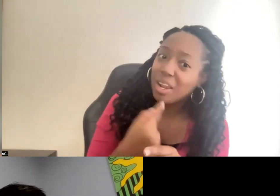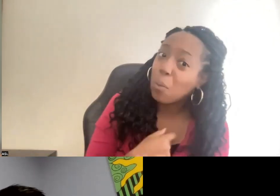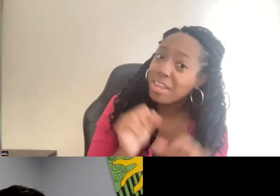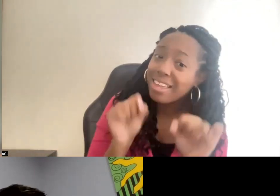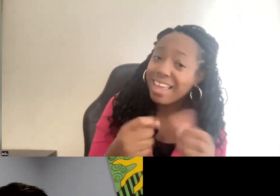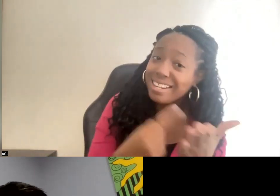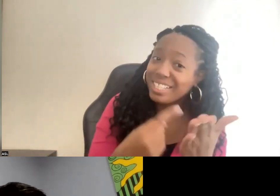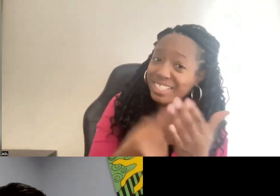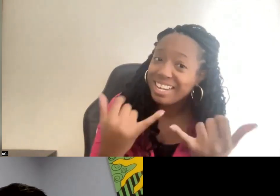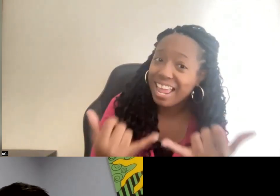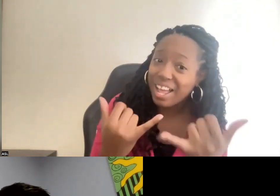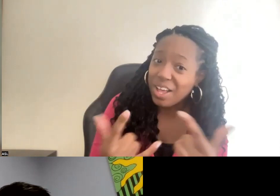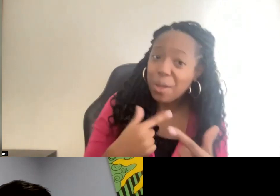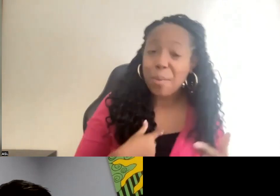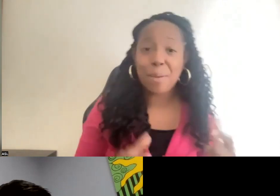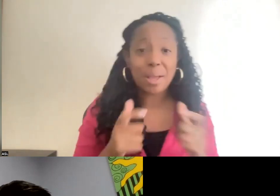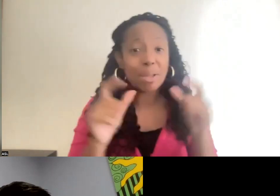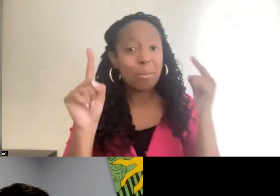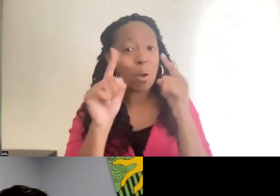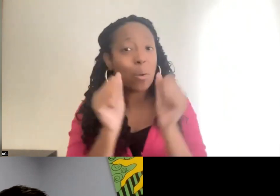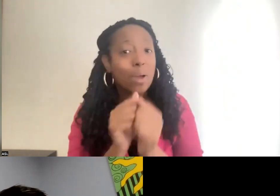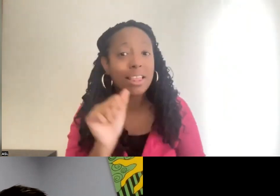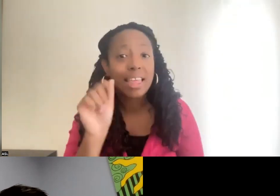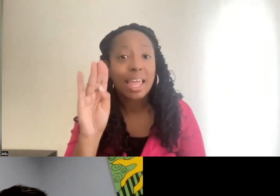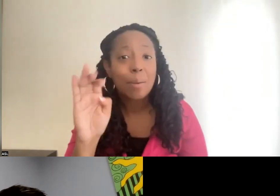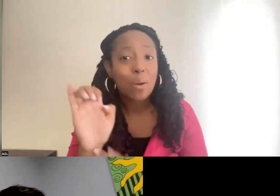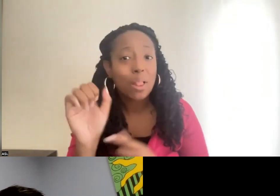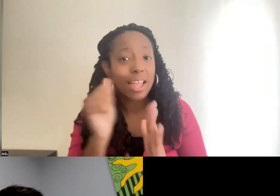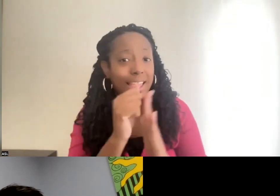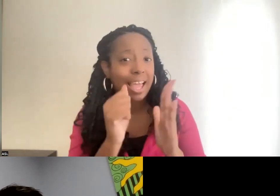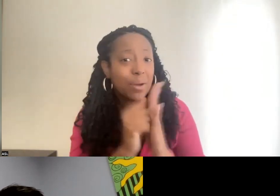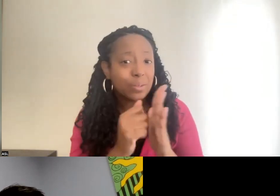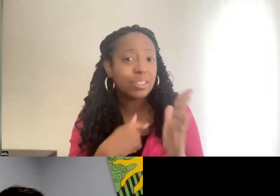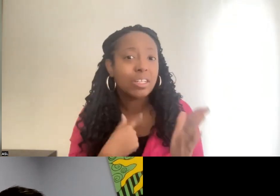now which is my big points with able accounts is that we talked about the limit right you can